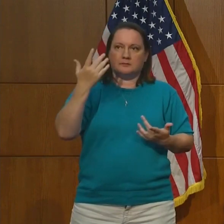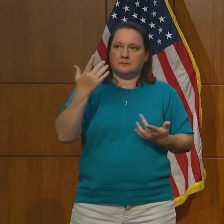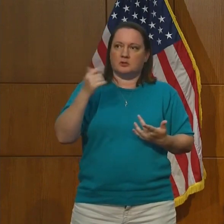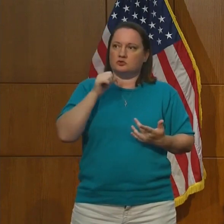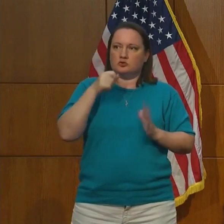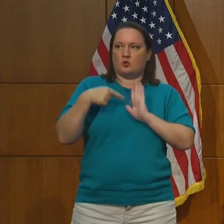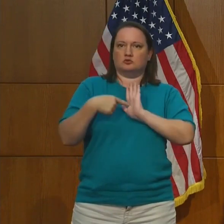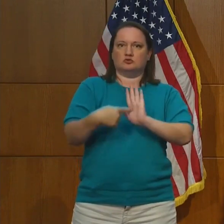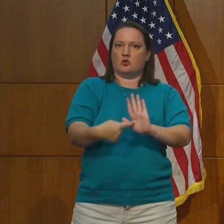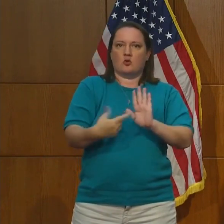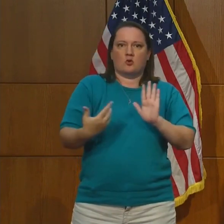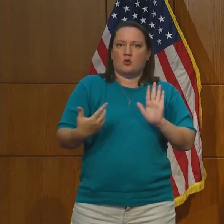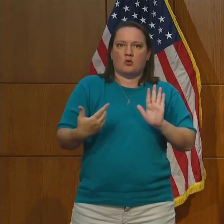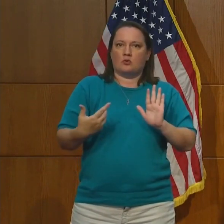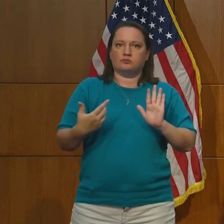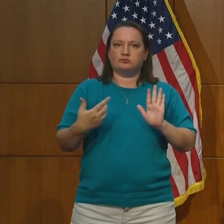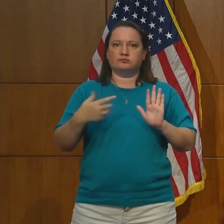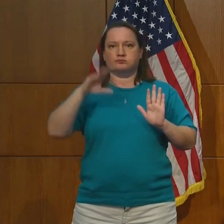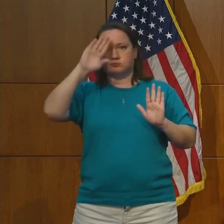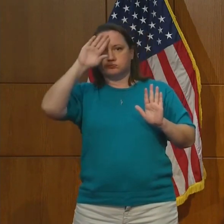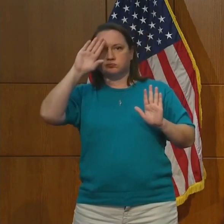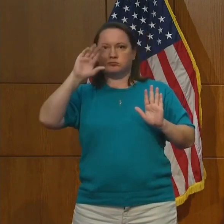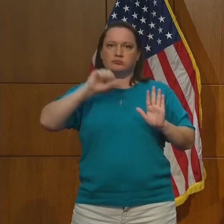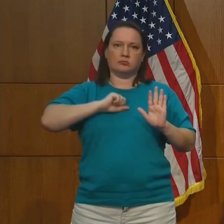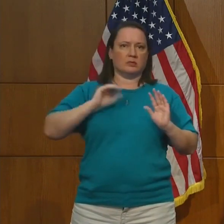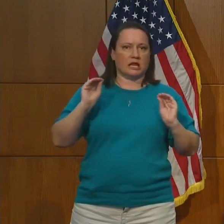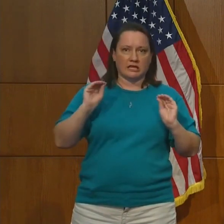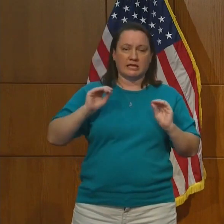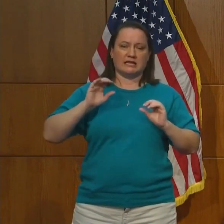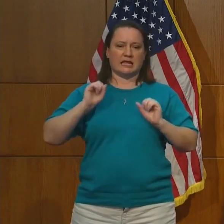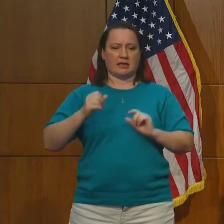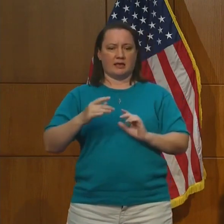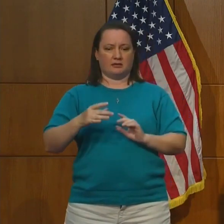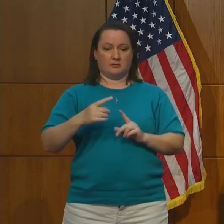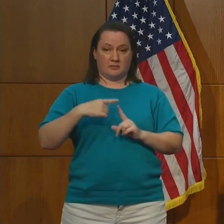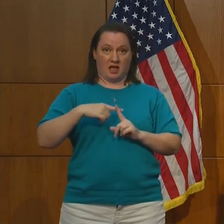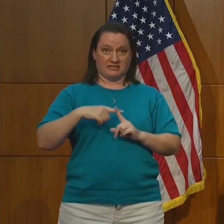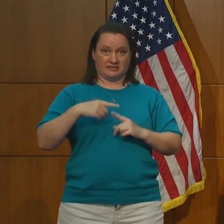NOT AND NEED TO DOWN THANKS IT MAY TRICK IS A LITERATURE THAT